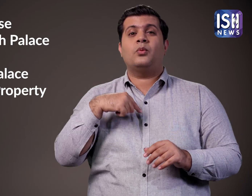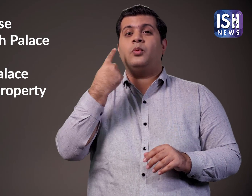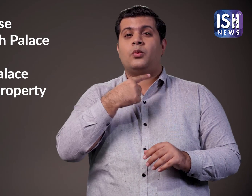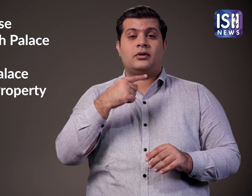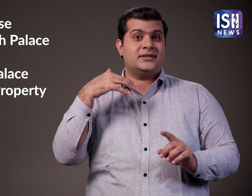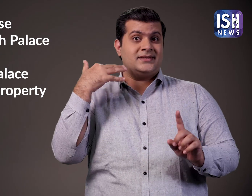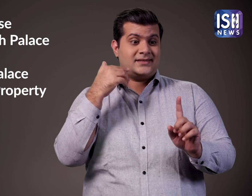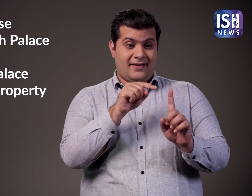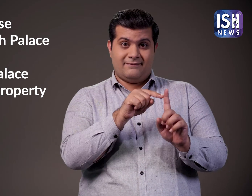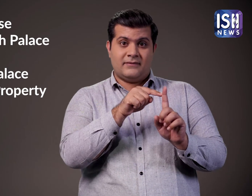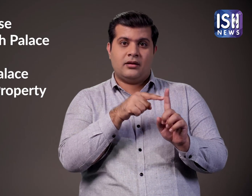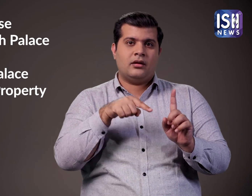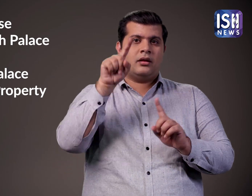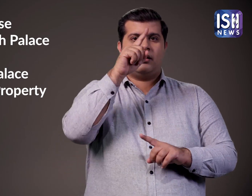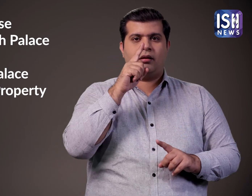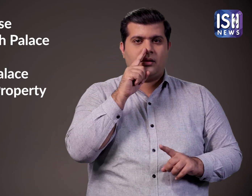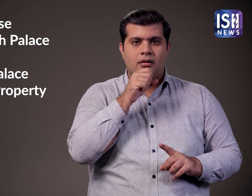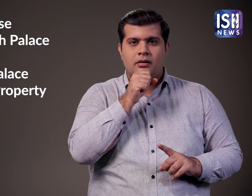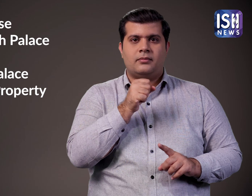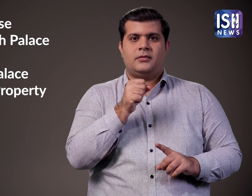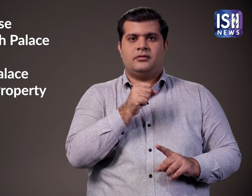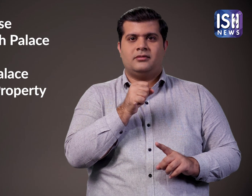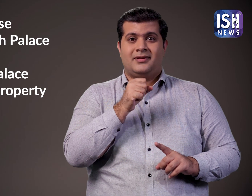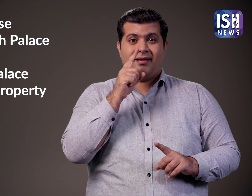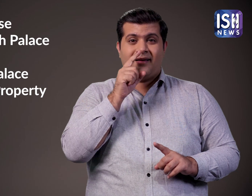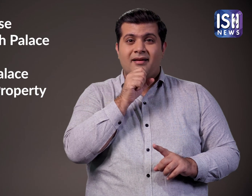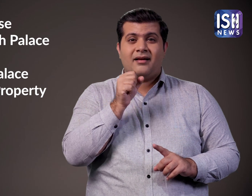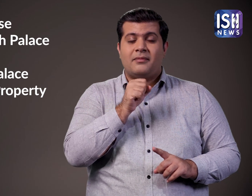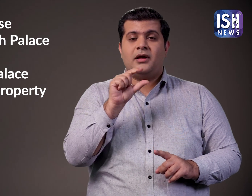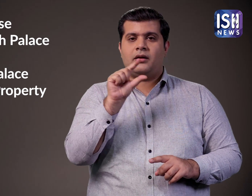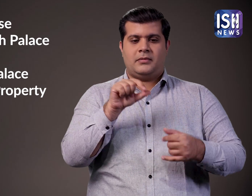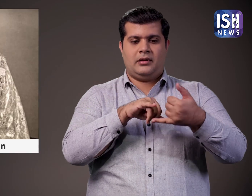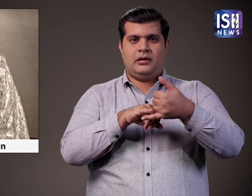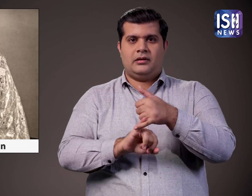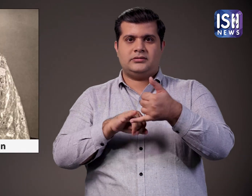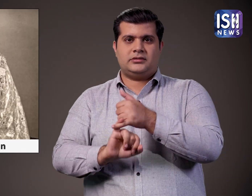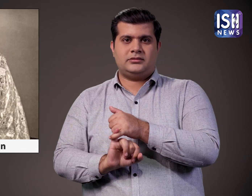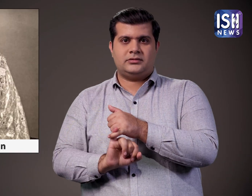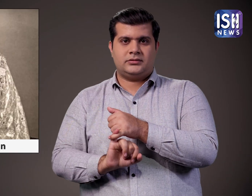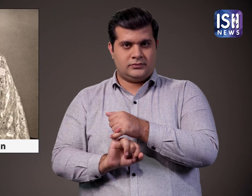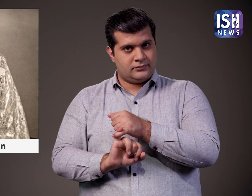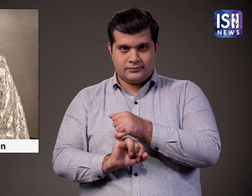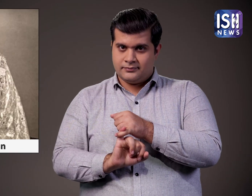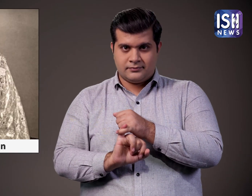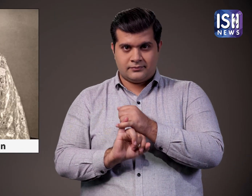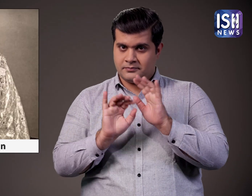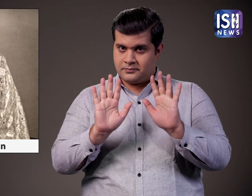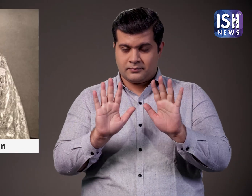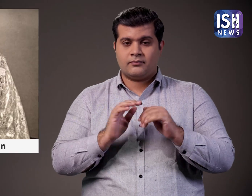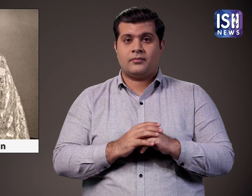These properties belong to Saif's grandmother, Sajida Sultan.